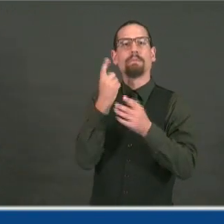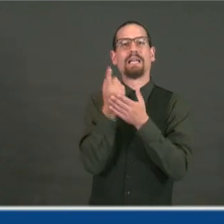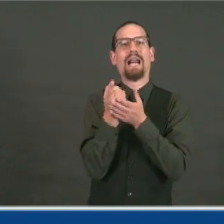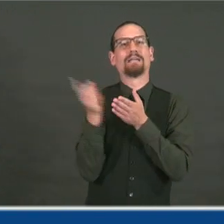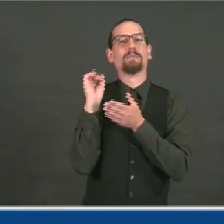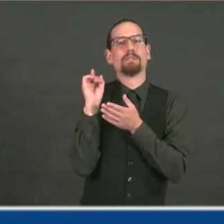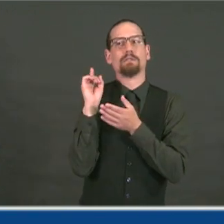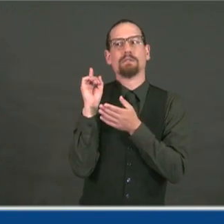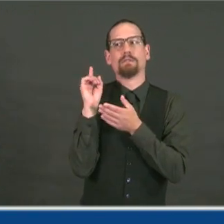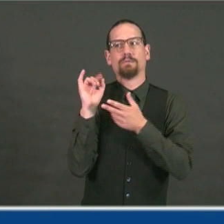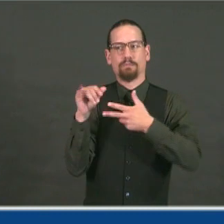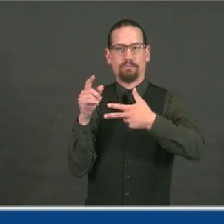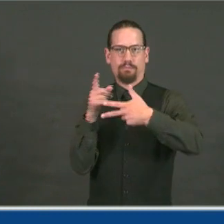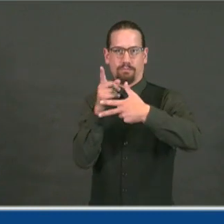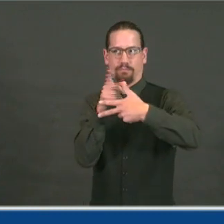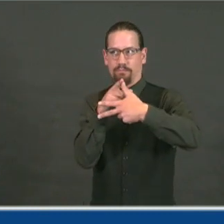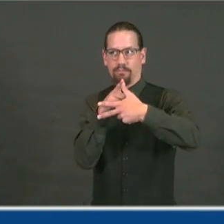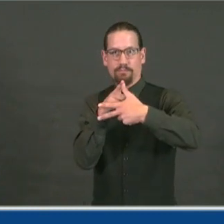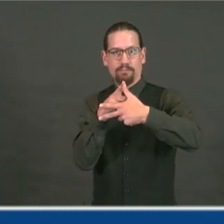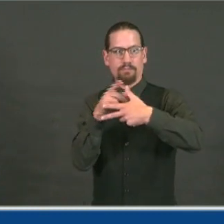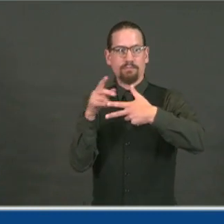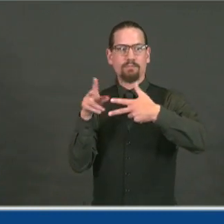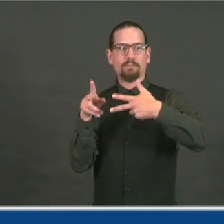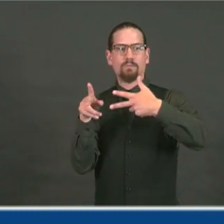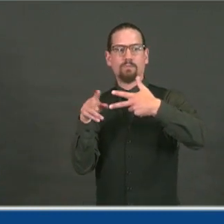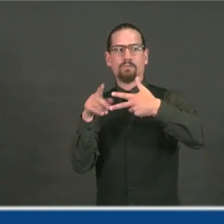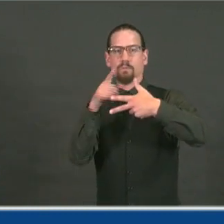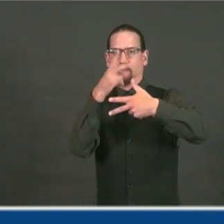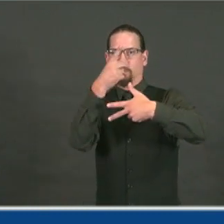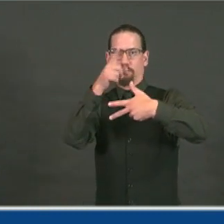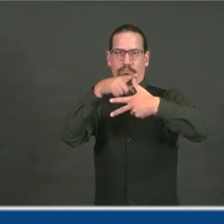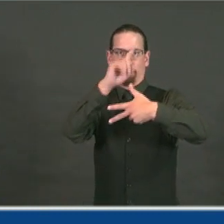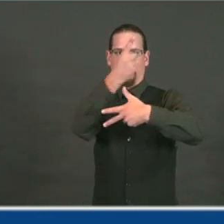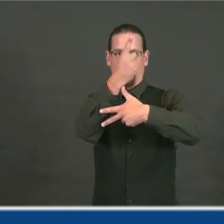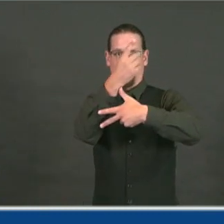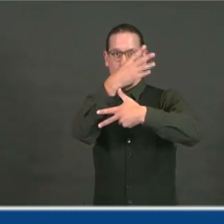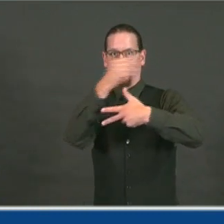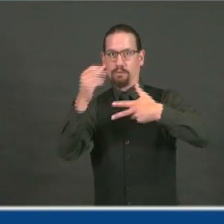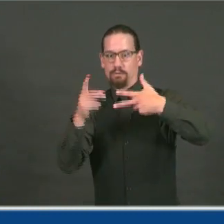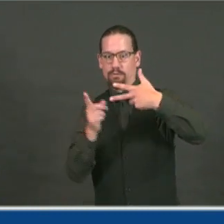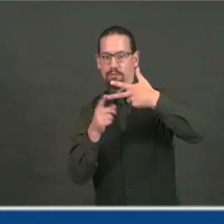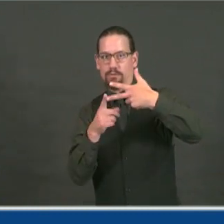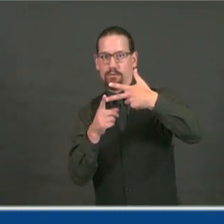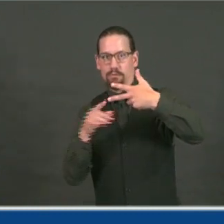FOR EXAMPLE, THIS WEEK YOU WILL SEE PERCENT POSITIVE AND NEW CASES IS TRENDING UP, SO THE